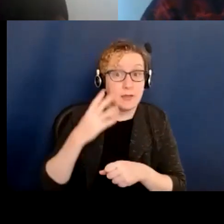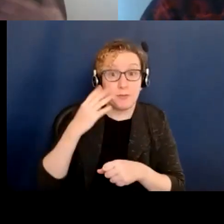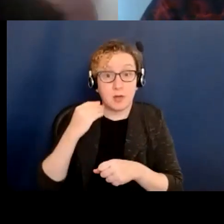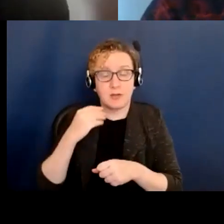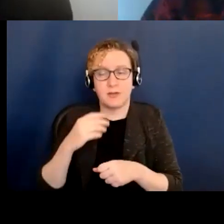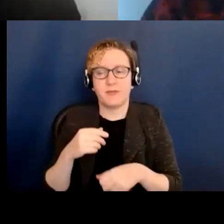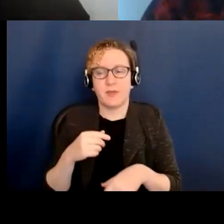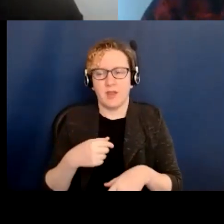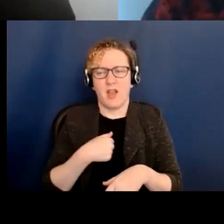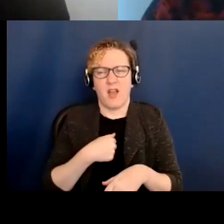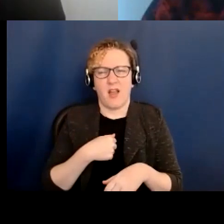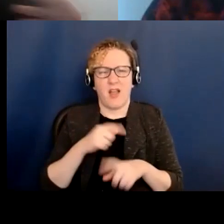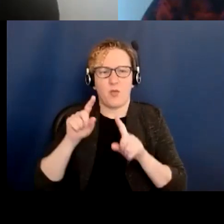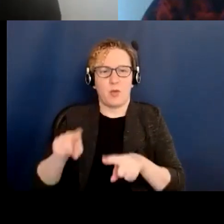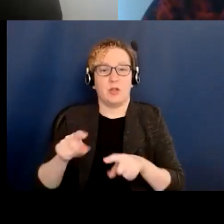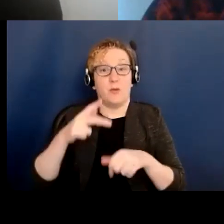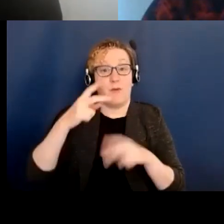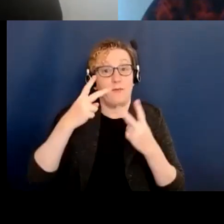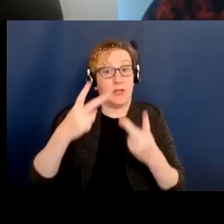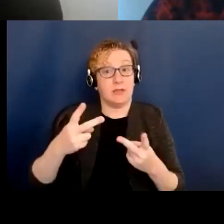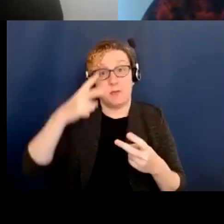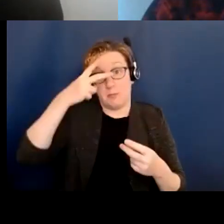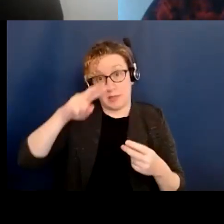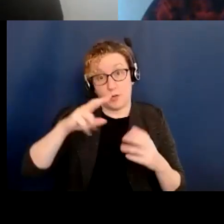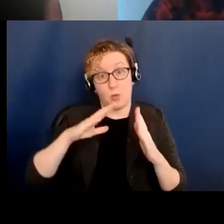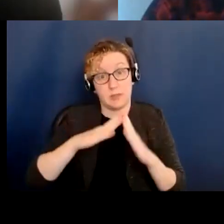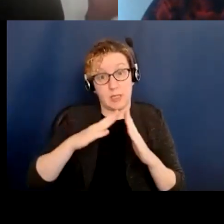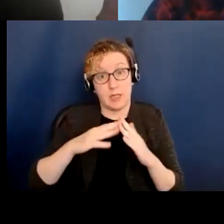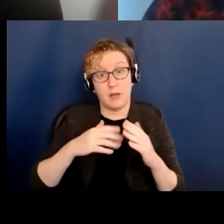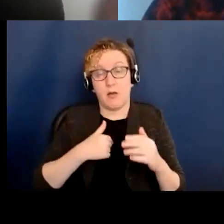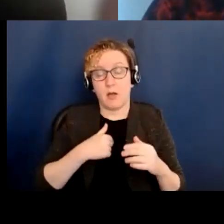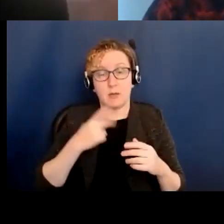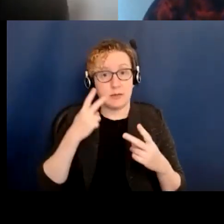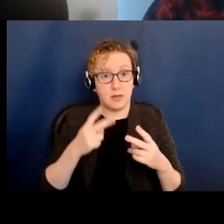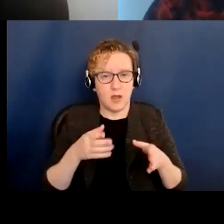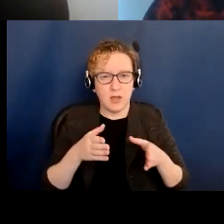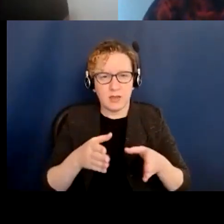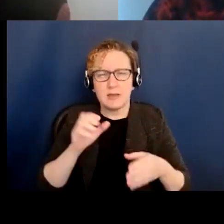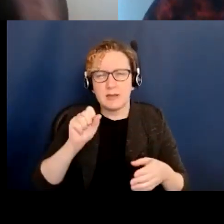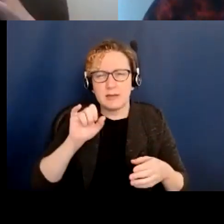I went to visit Mexico City and I could see that a lot of the sidewalks, if there were